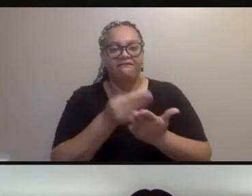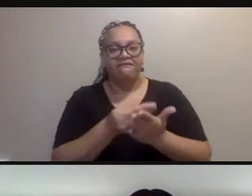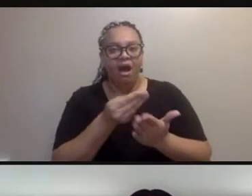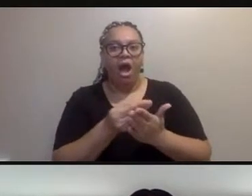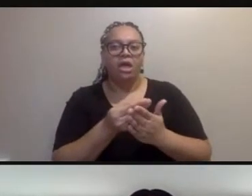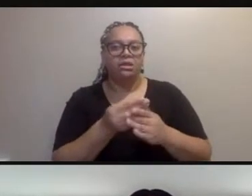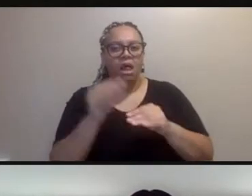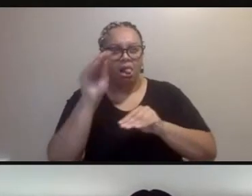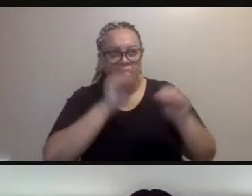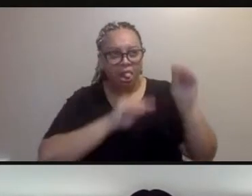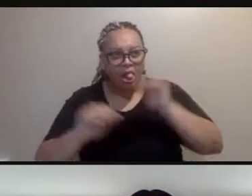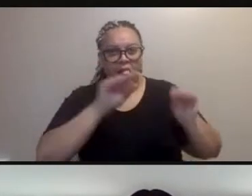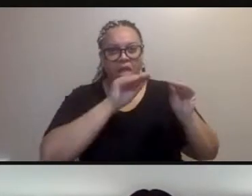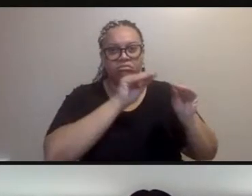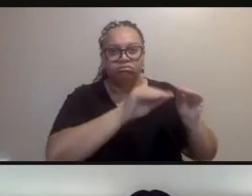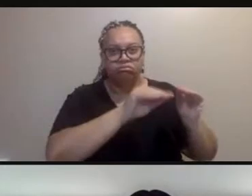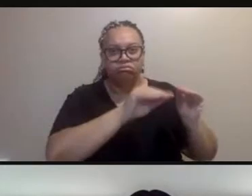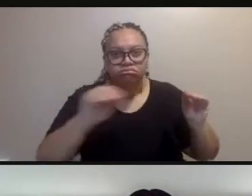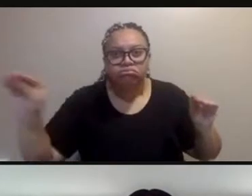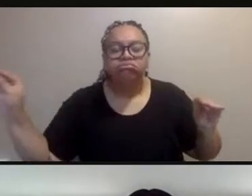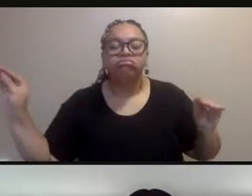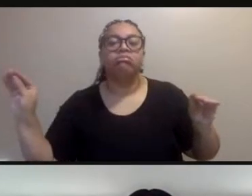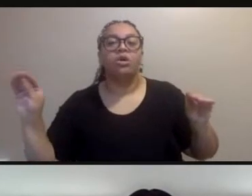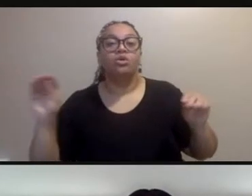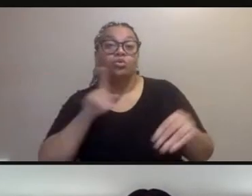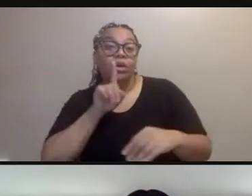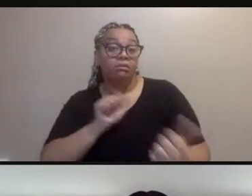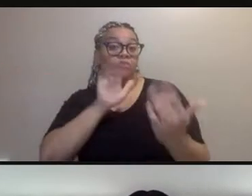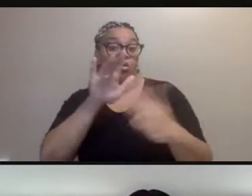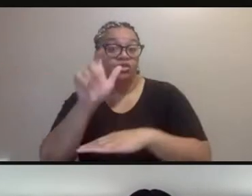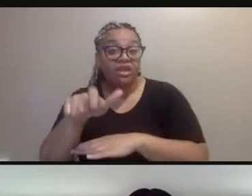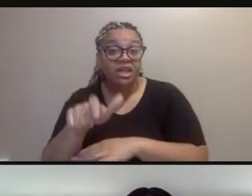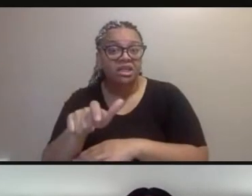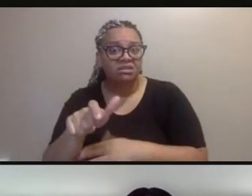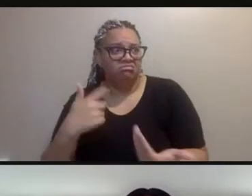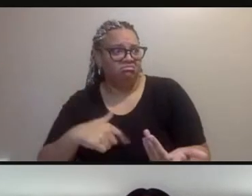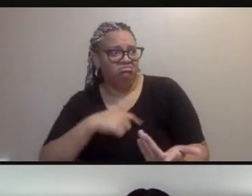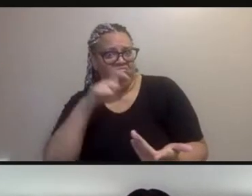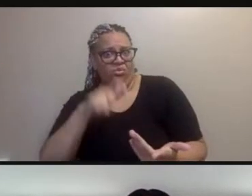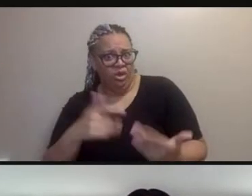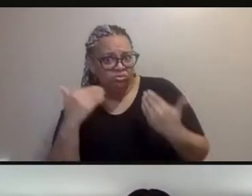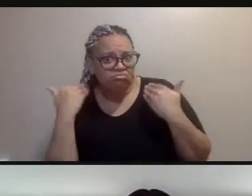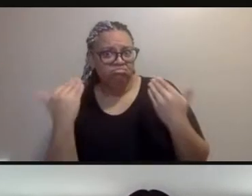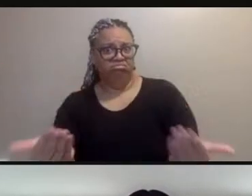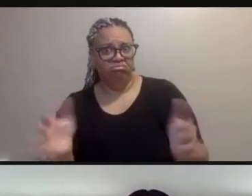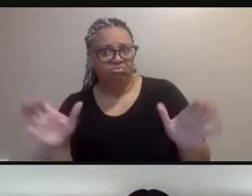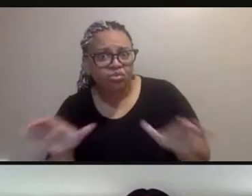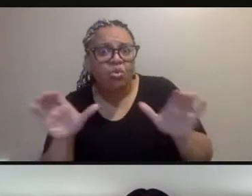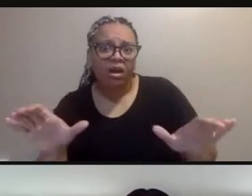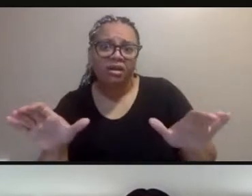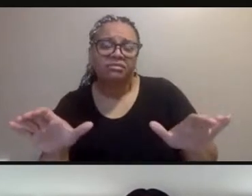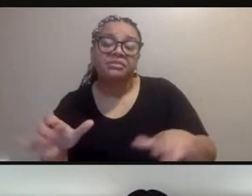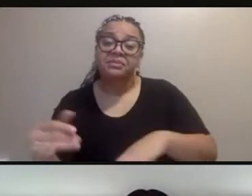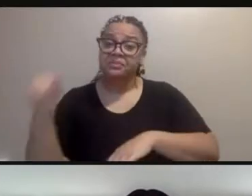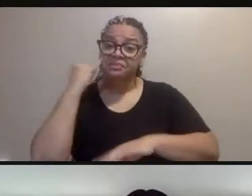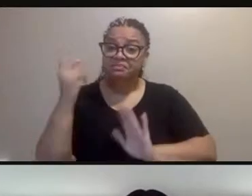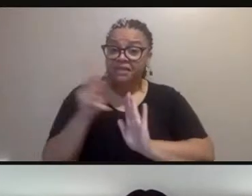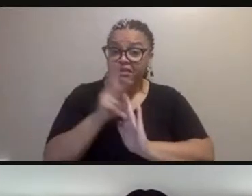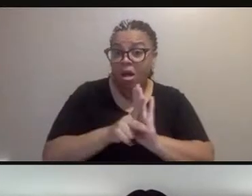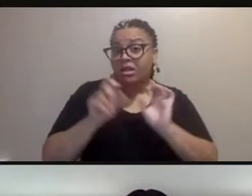AND IF THAT WOULD MEAN TO